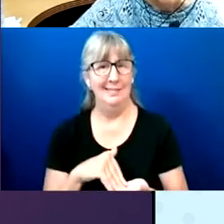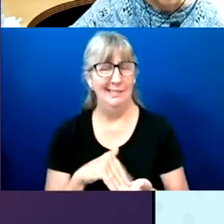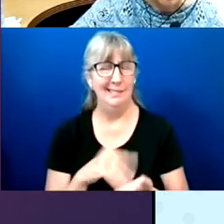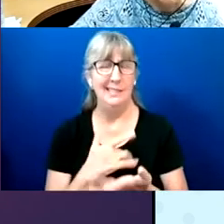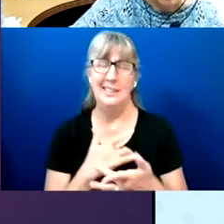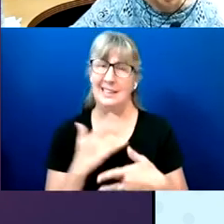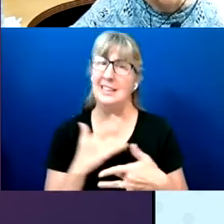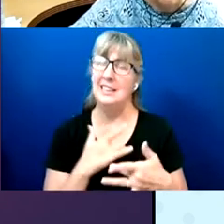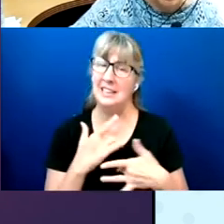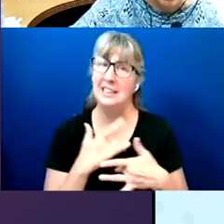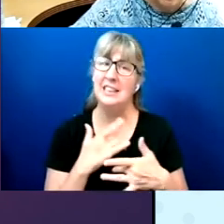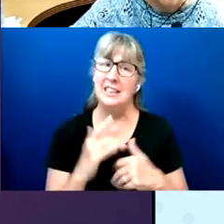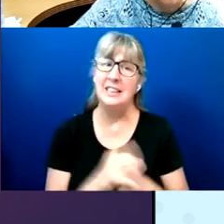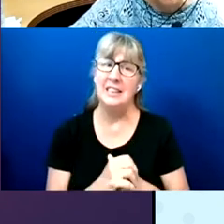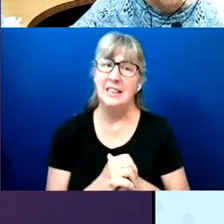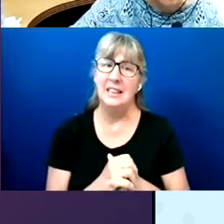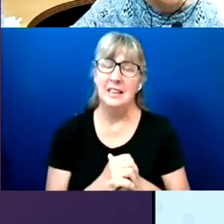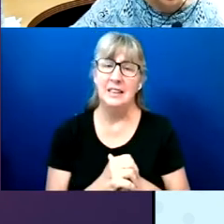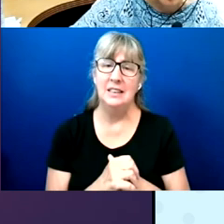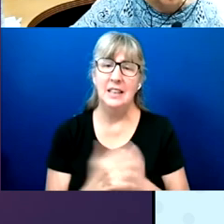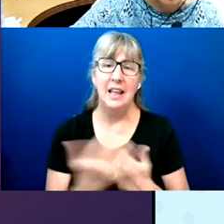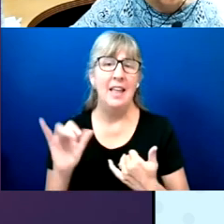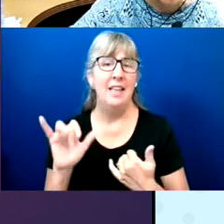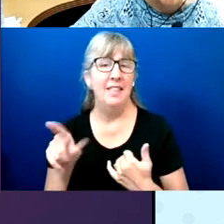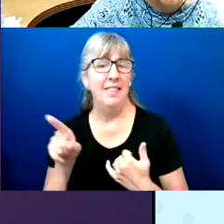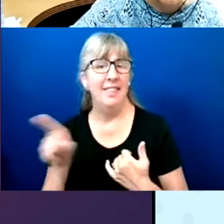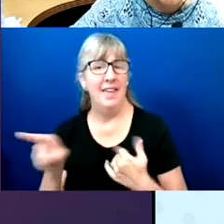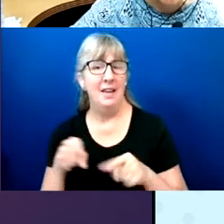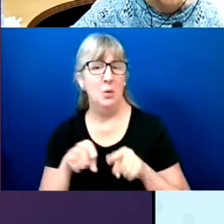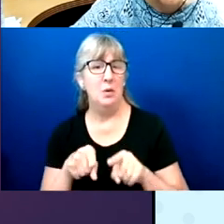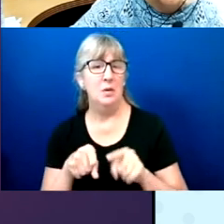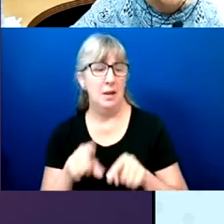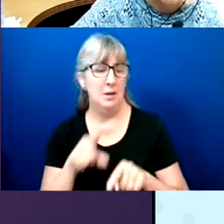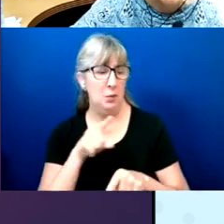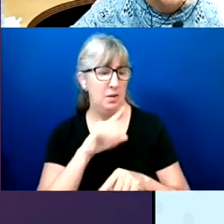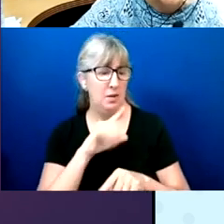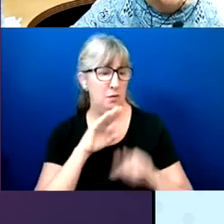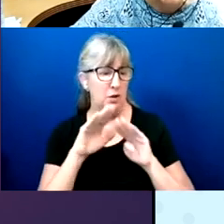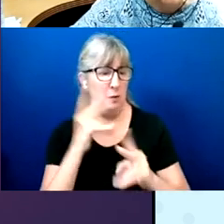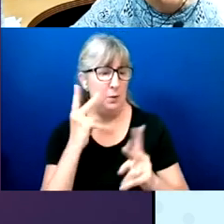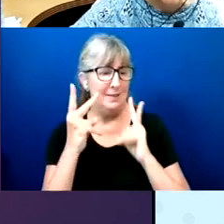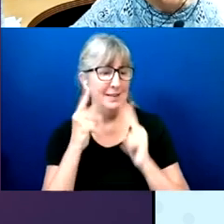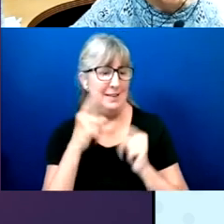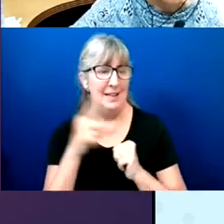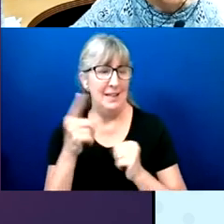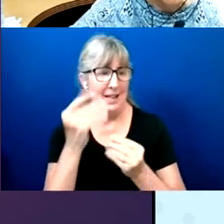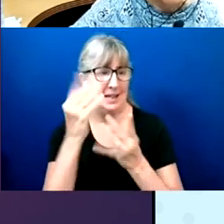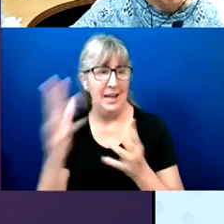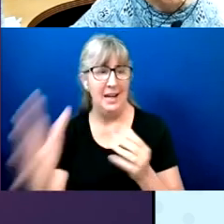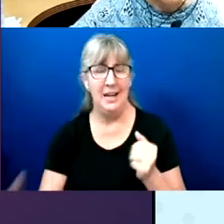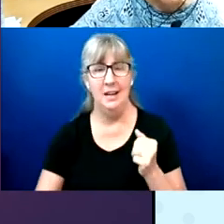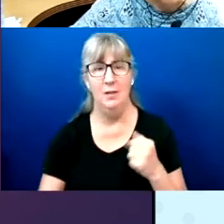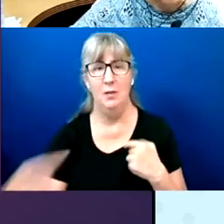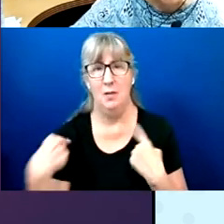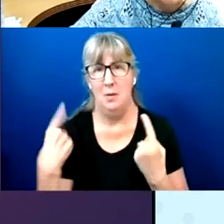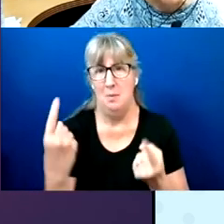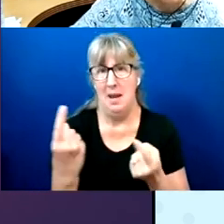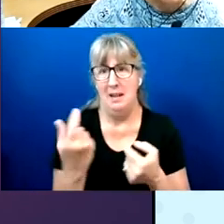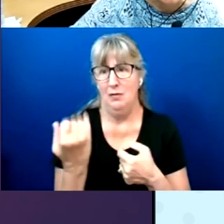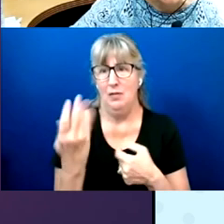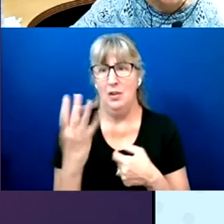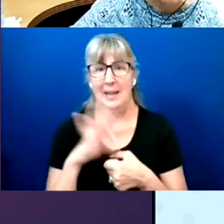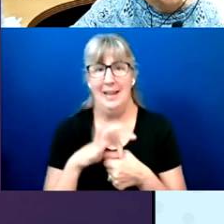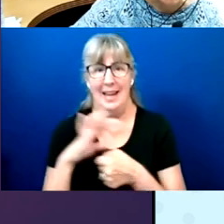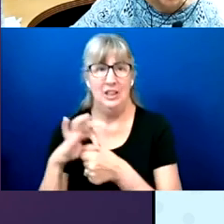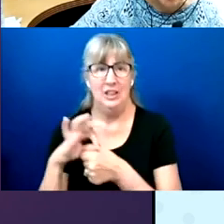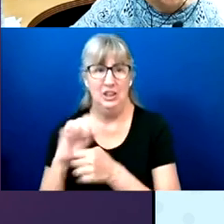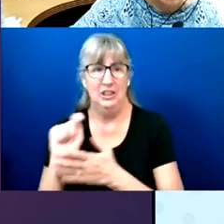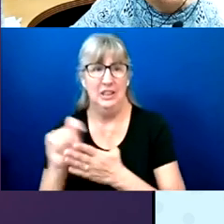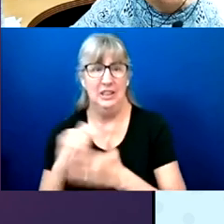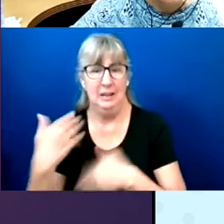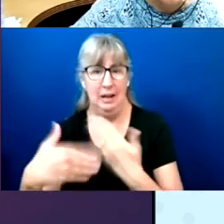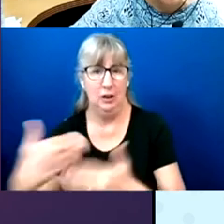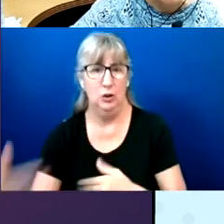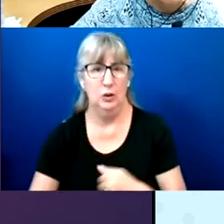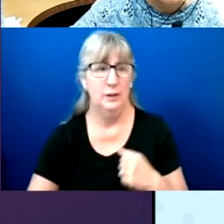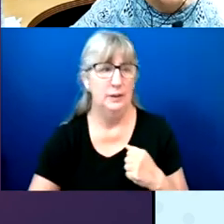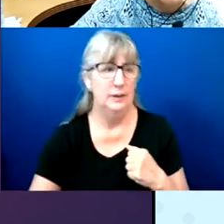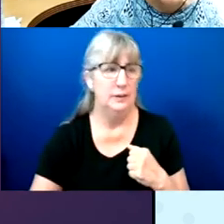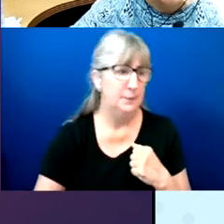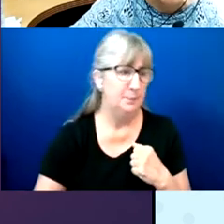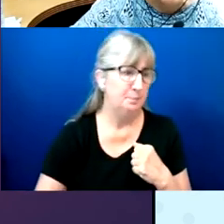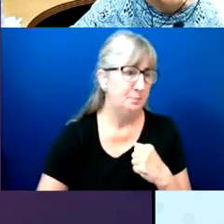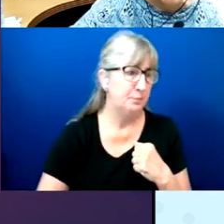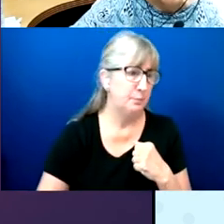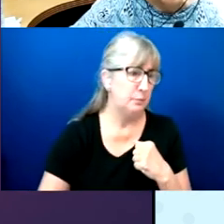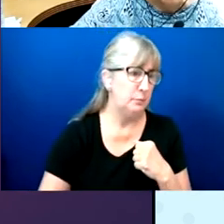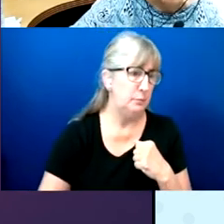And I think kind of coincide with the last cycles blind voters are experiencing when